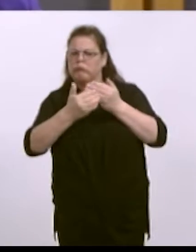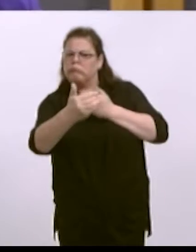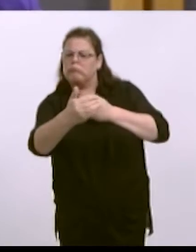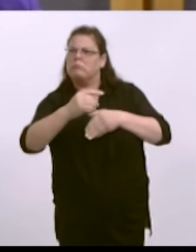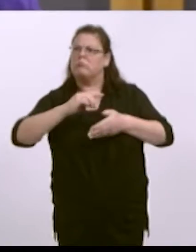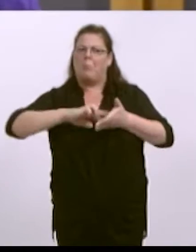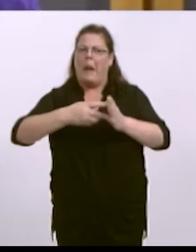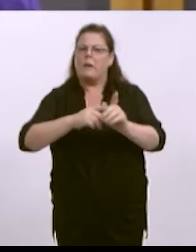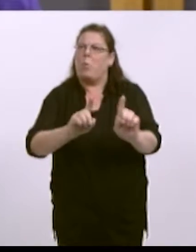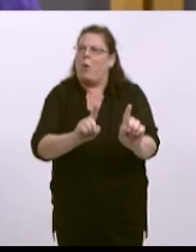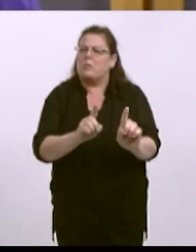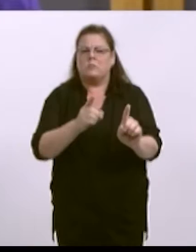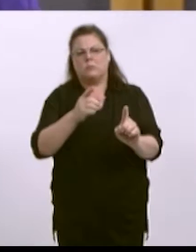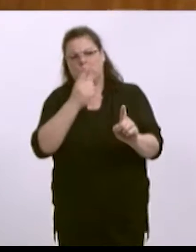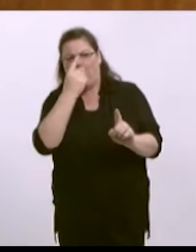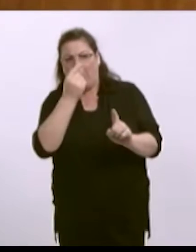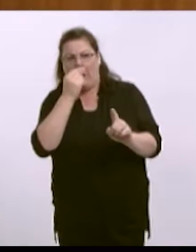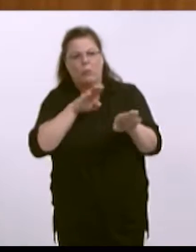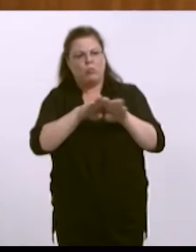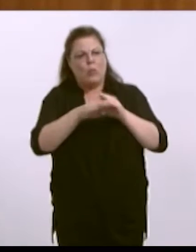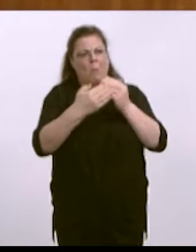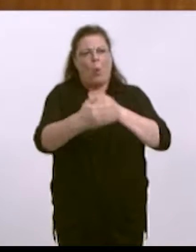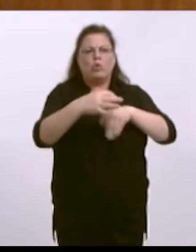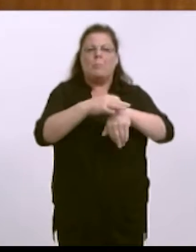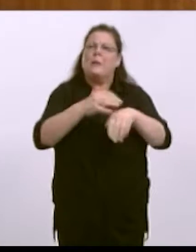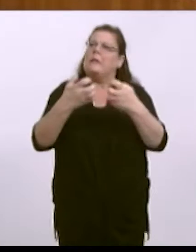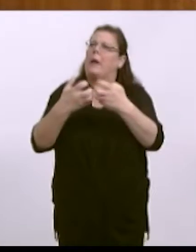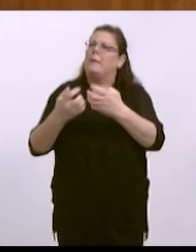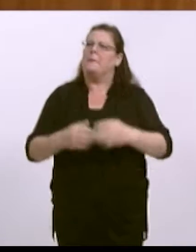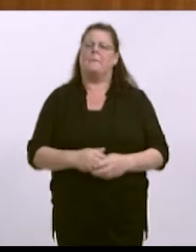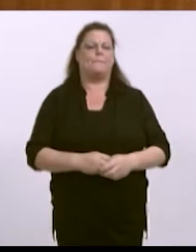greater proportion of UK doctors in Wales? Carwyn Jones: Well, itís not realistic to